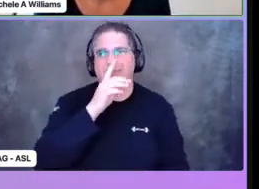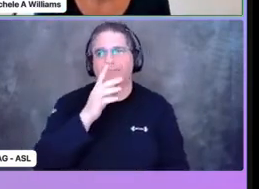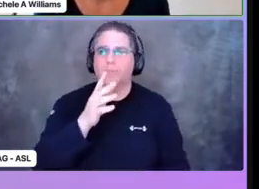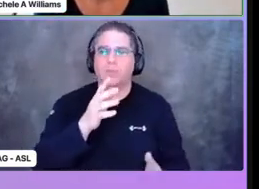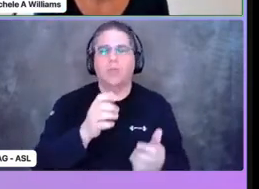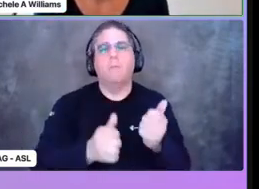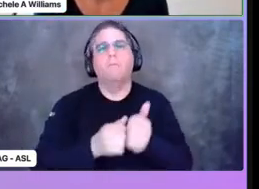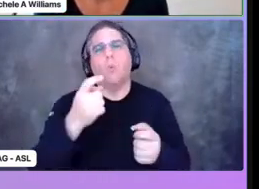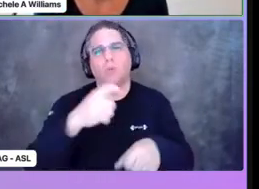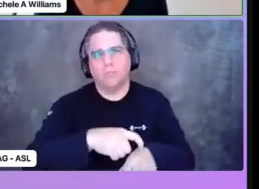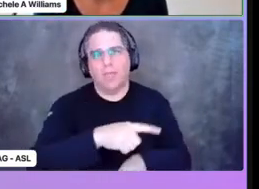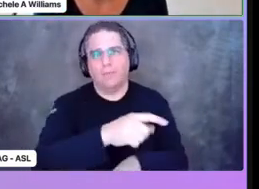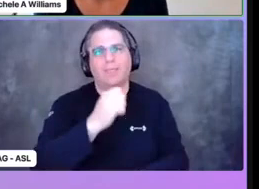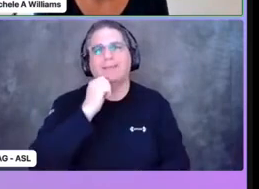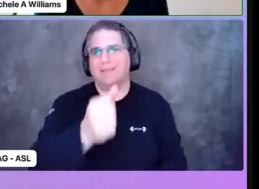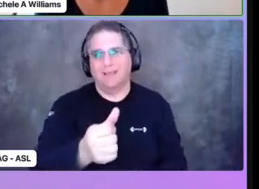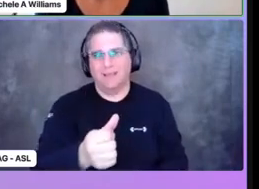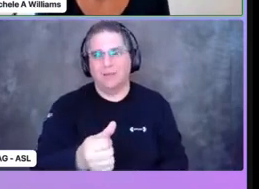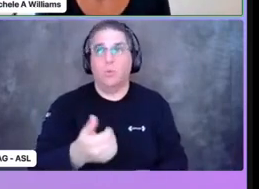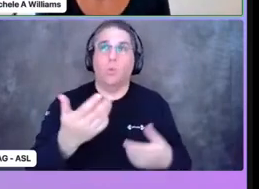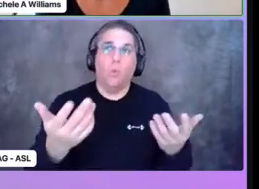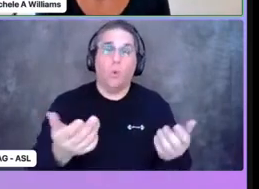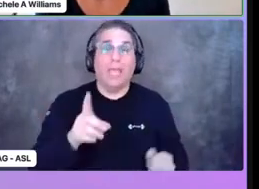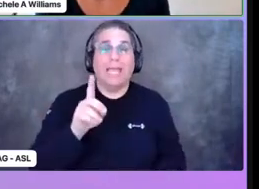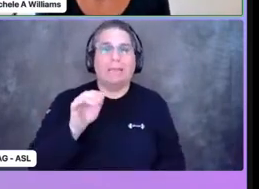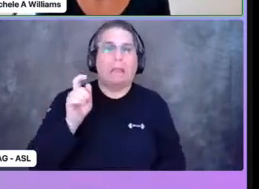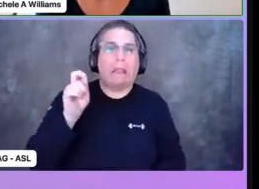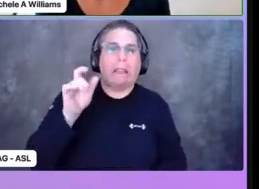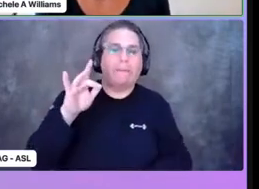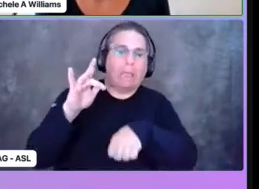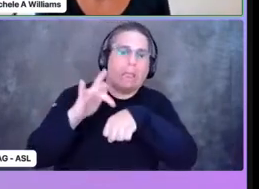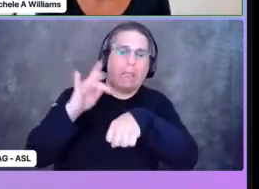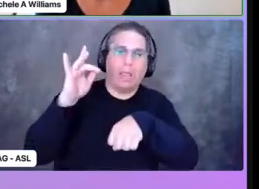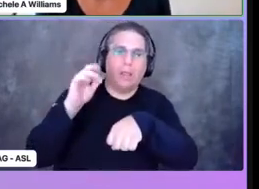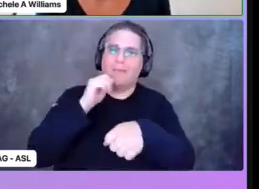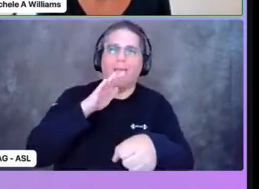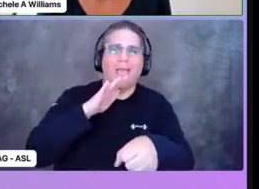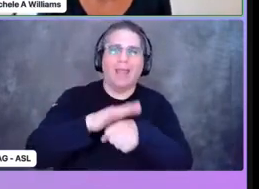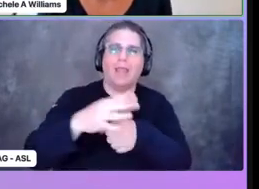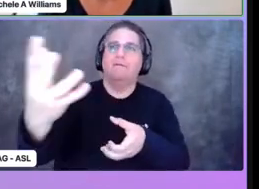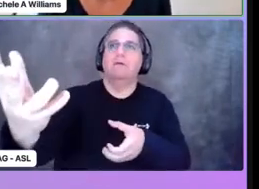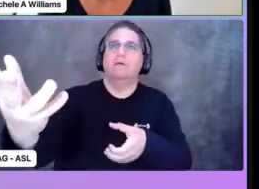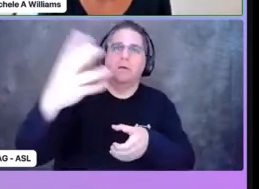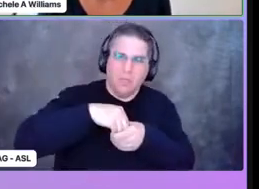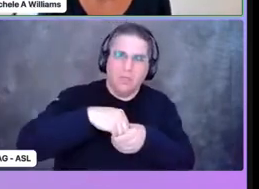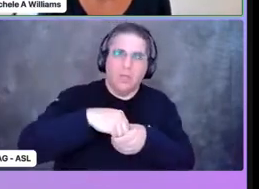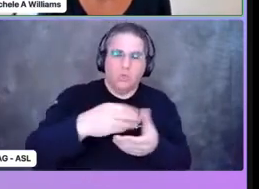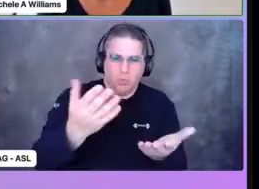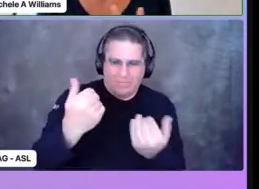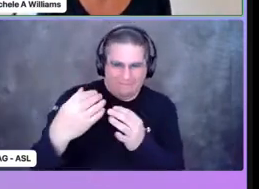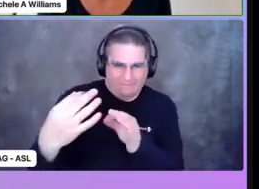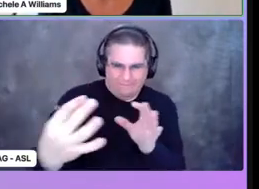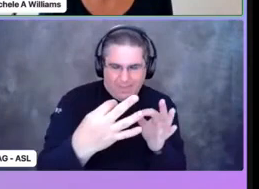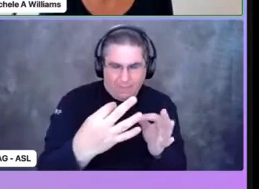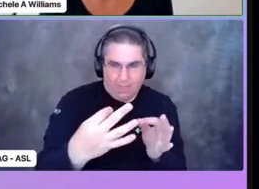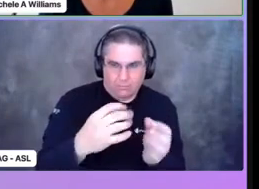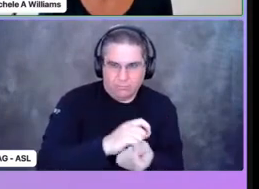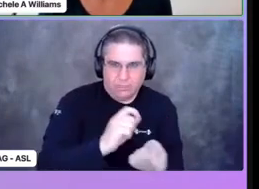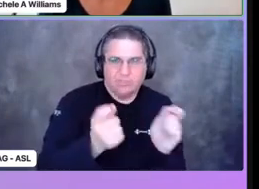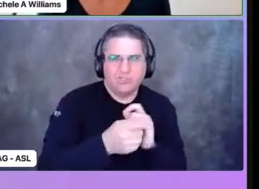the full context of what they built likely, I won't say they haven't, likely they didn't, or didn't do that in